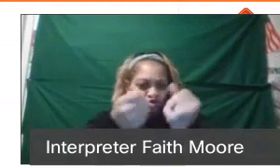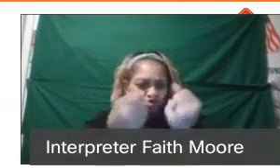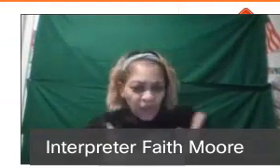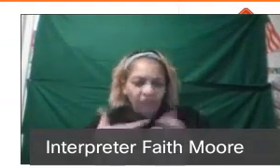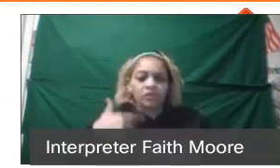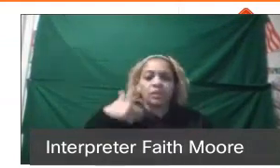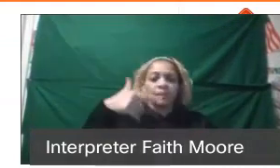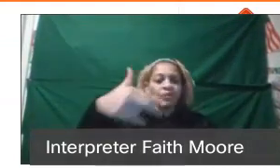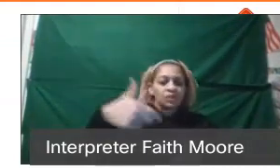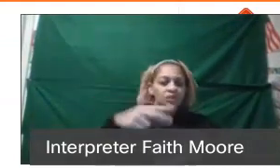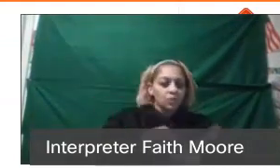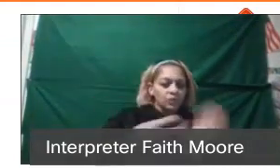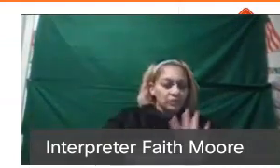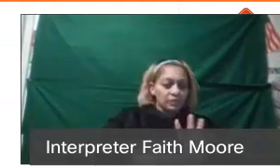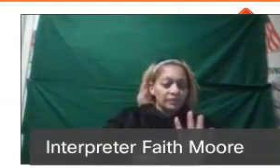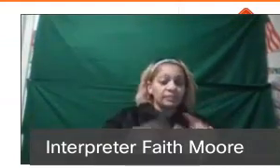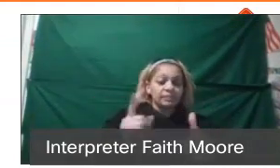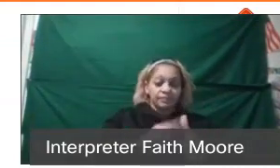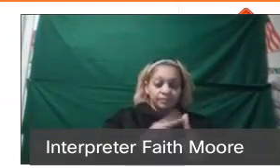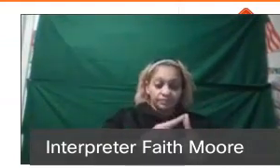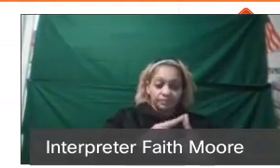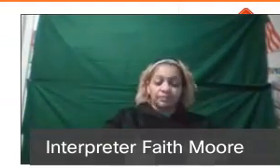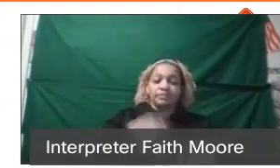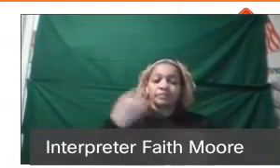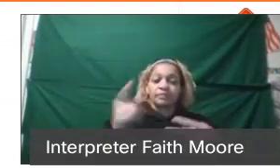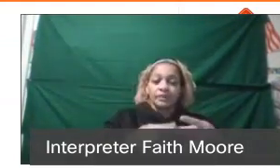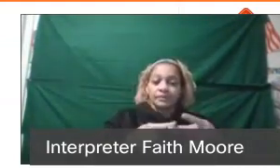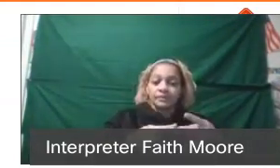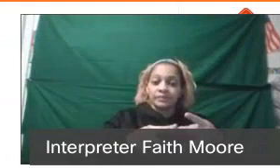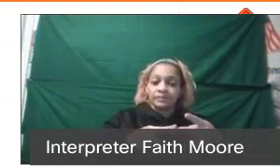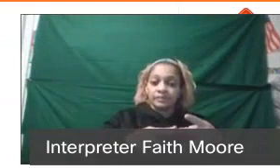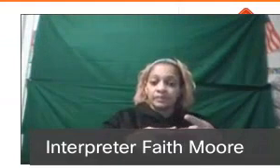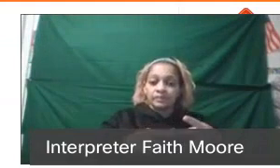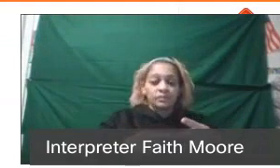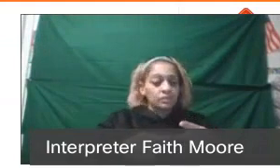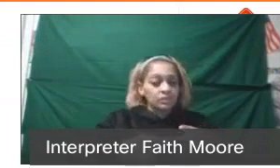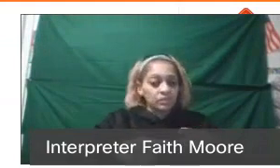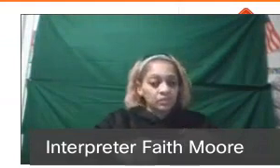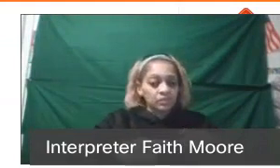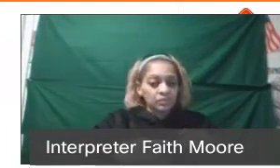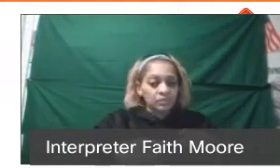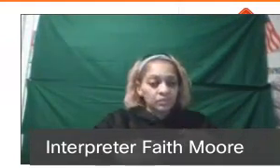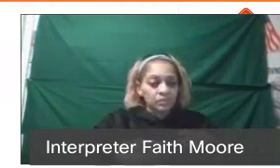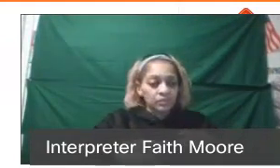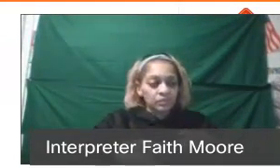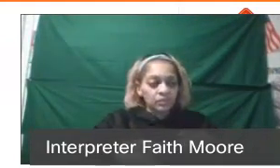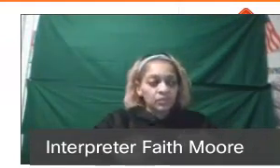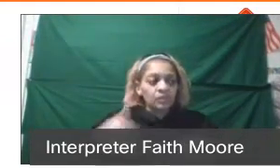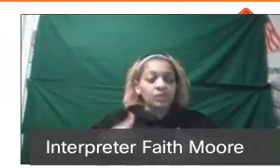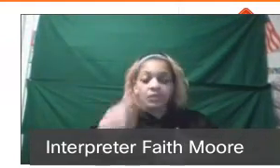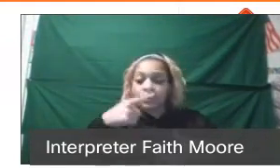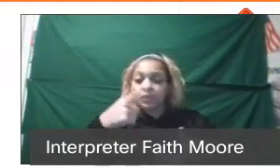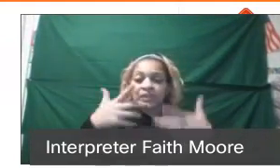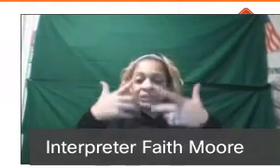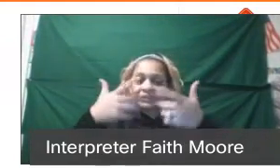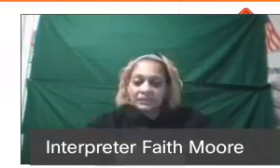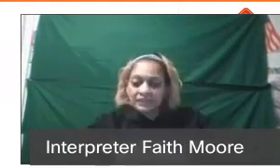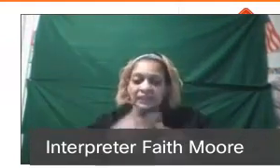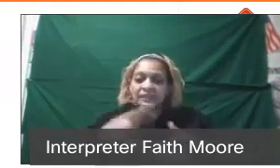My 2nd question was, can text be added to the slide to detail? Exactly. What is being proposed for Blair, North Dakota Peabody in Kansas?